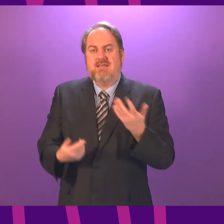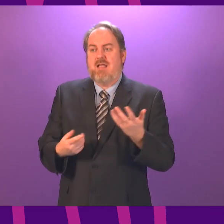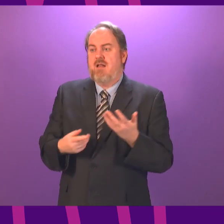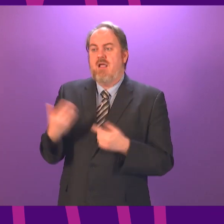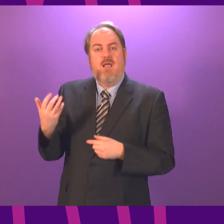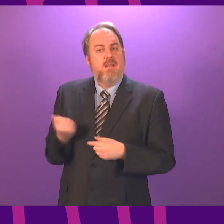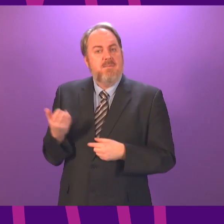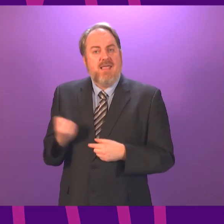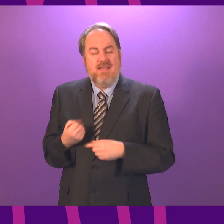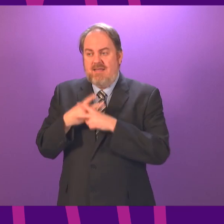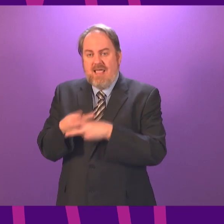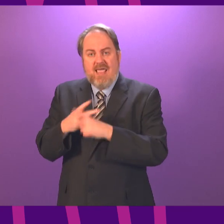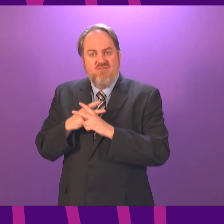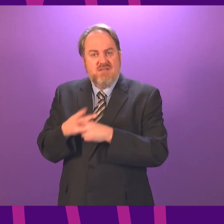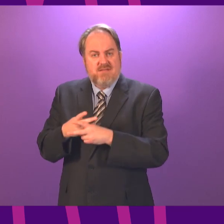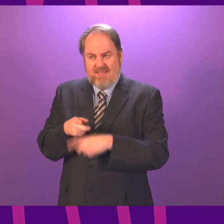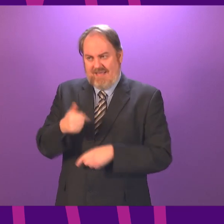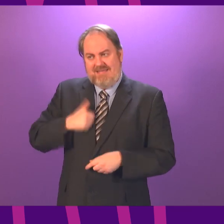been vaccinated as part of that cohort. As things stand, they will be offered vaccination